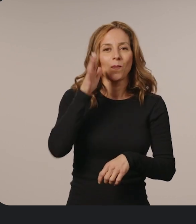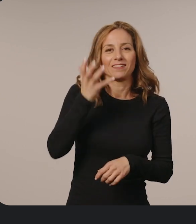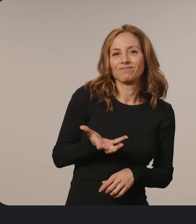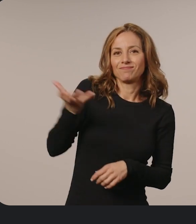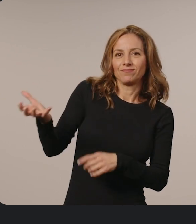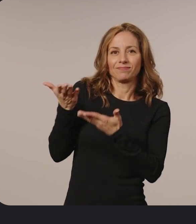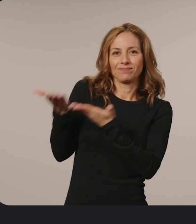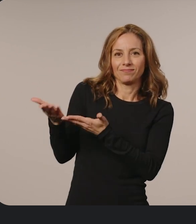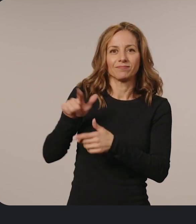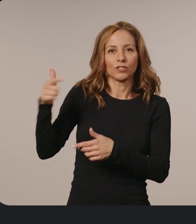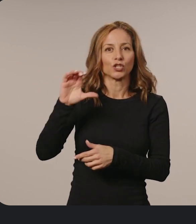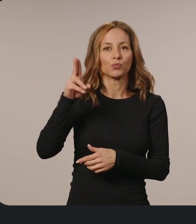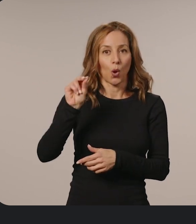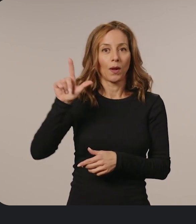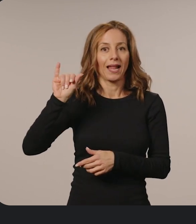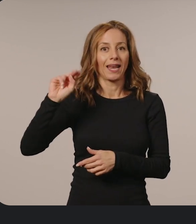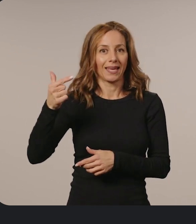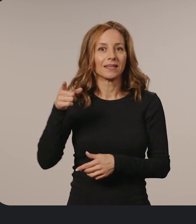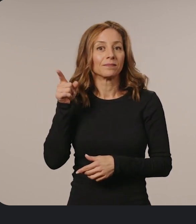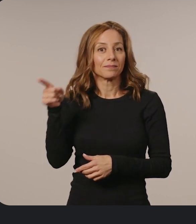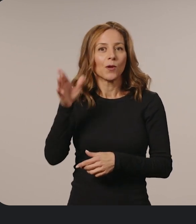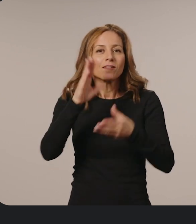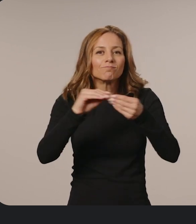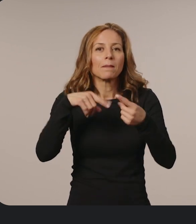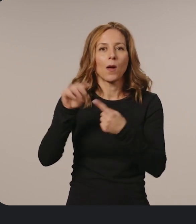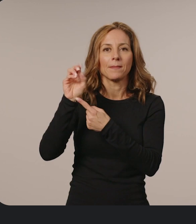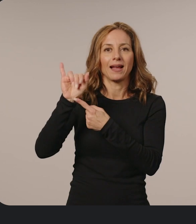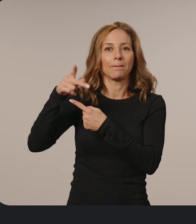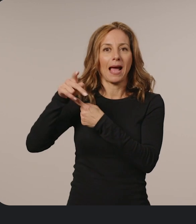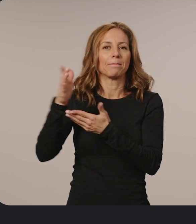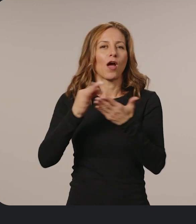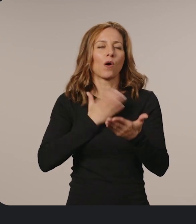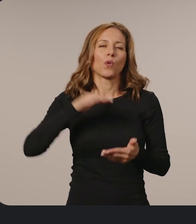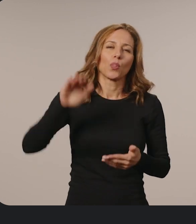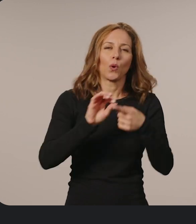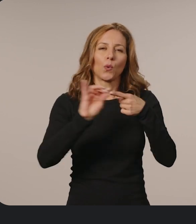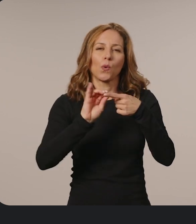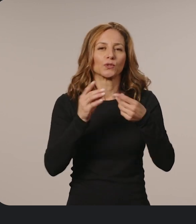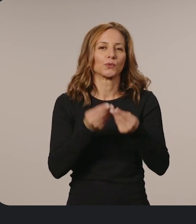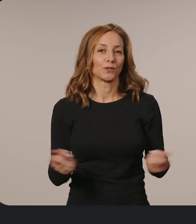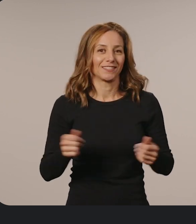Well, we are working on that. I'm going to hand it off to Chuo-Ling to tell you about MediaPipe that is part of our low-code solution.